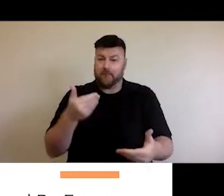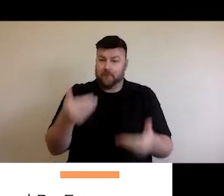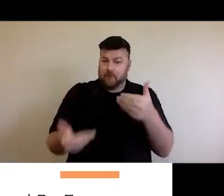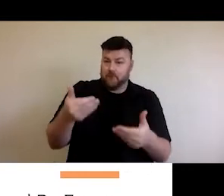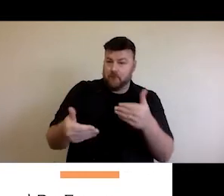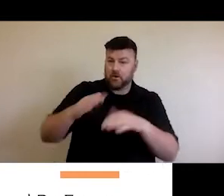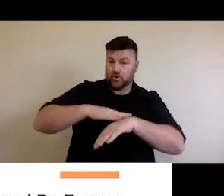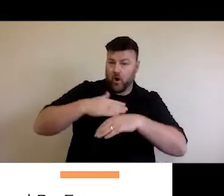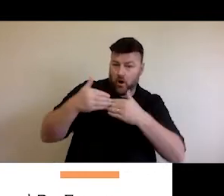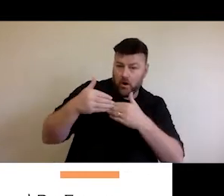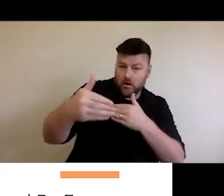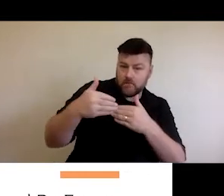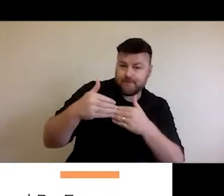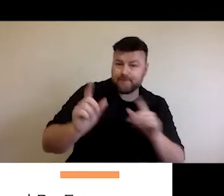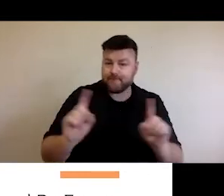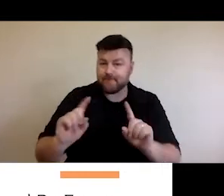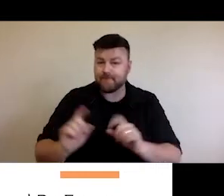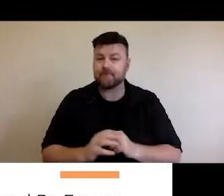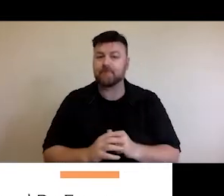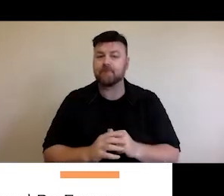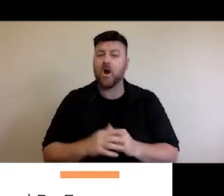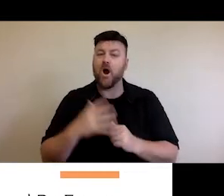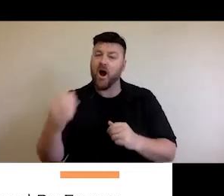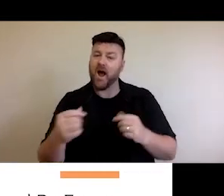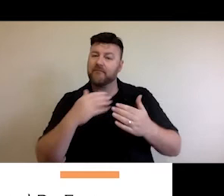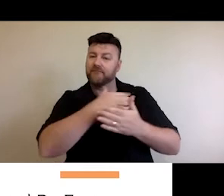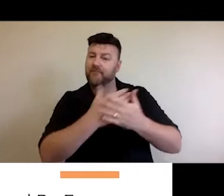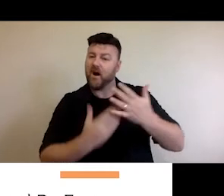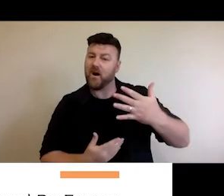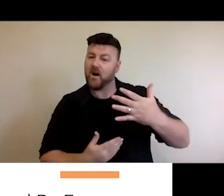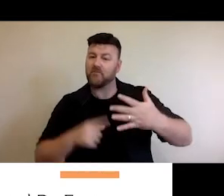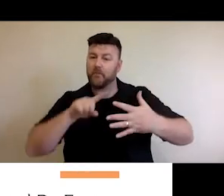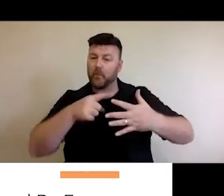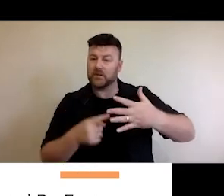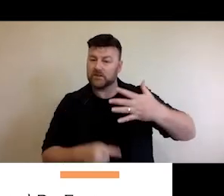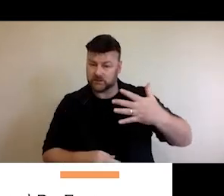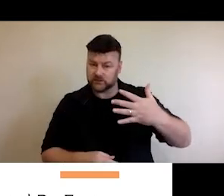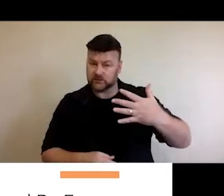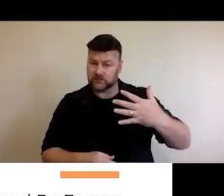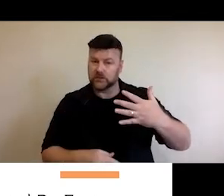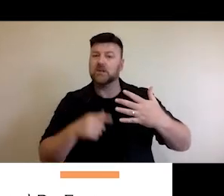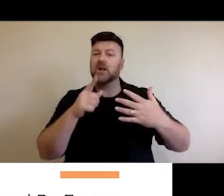onto this slide really help us break that strategy down into manageable chunks.